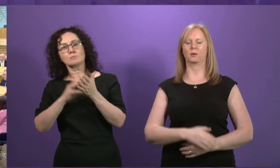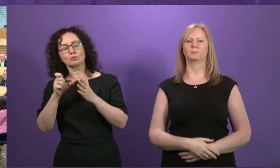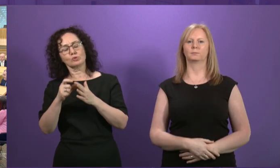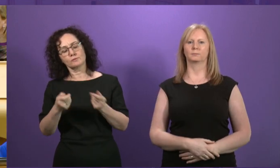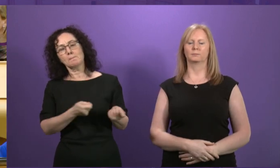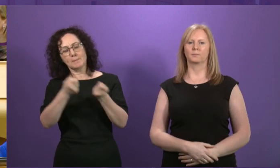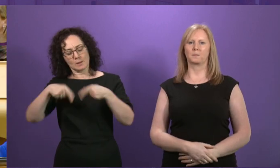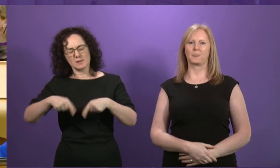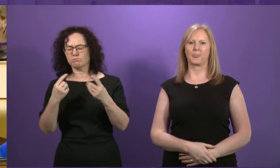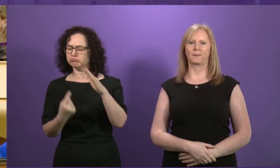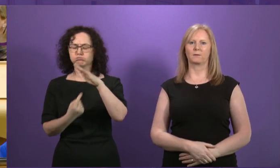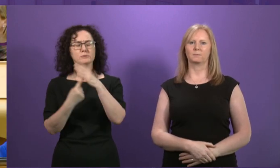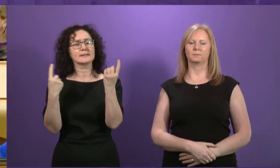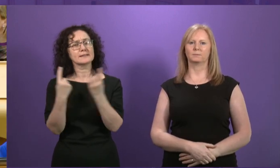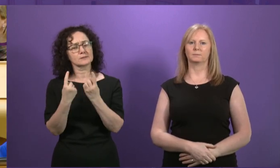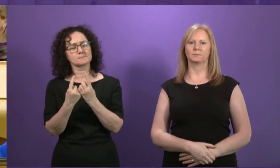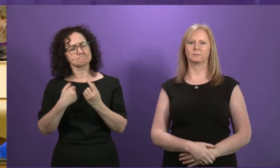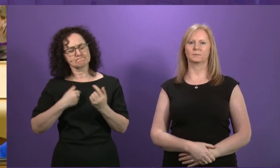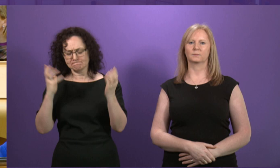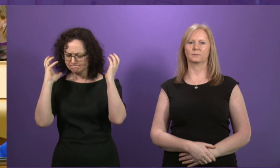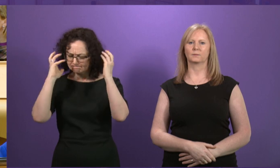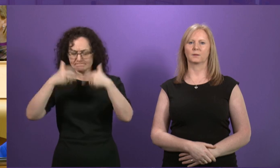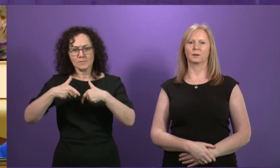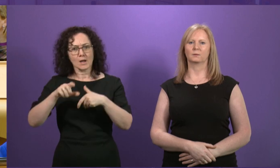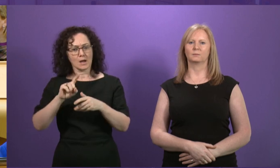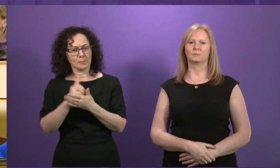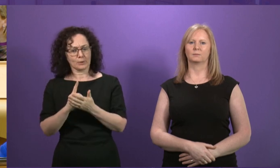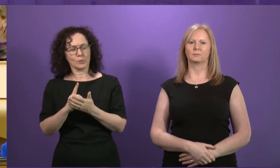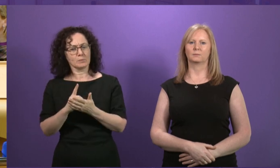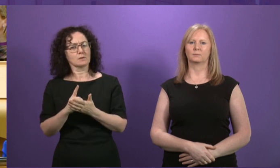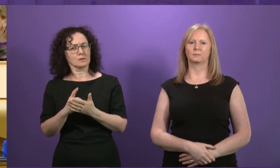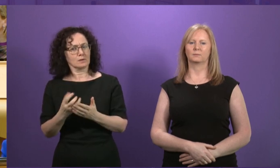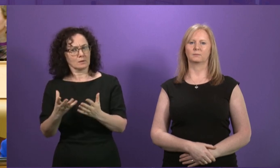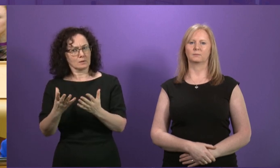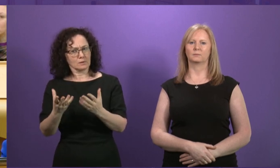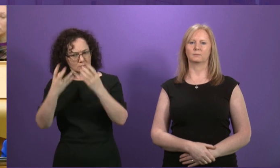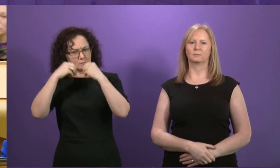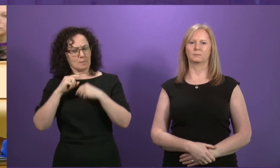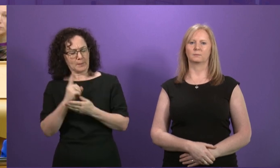issue. I was very concerned to learn of the development at Duncan Adams haulage and the